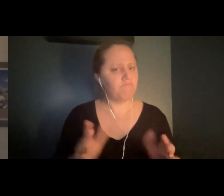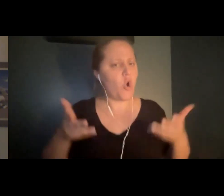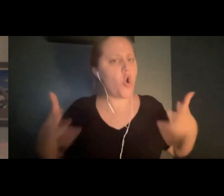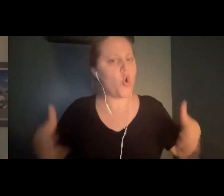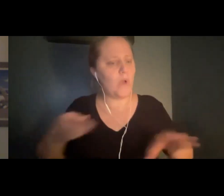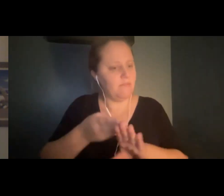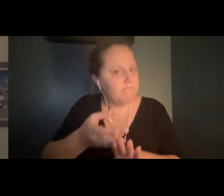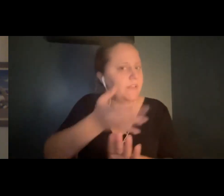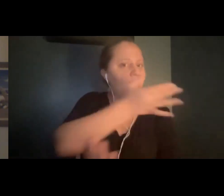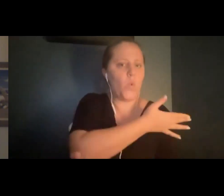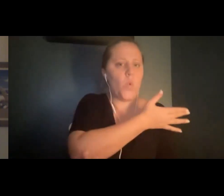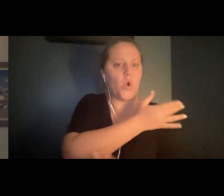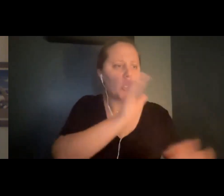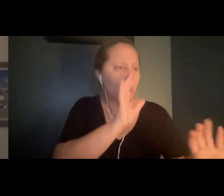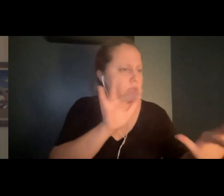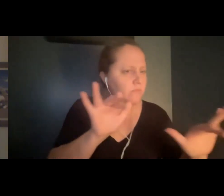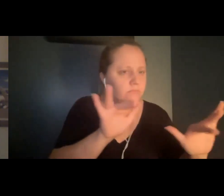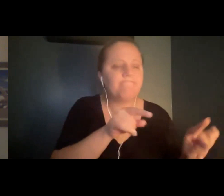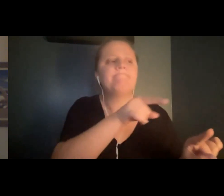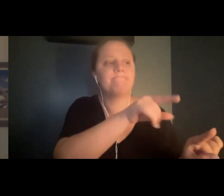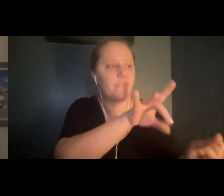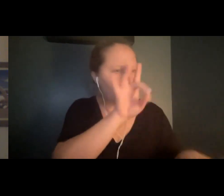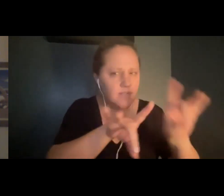and looking around and seeing maybe what we can start questioning from